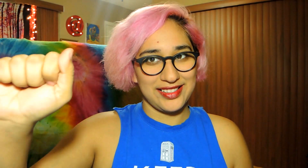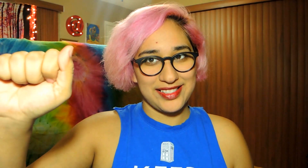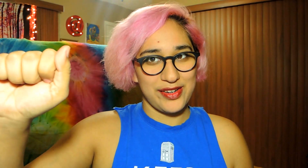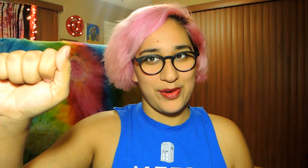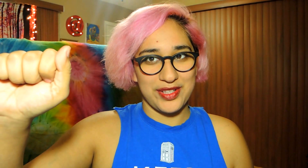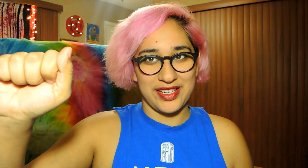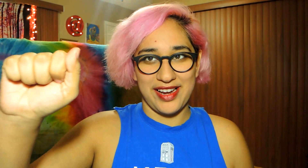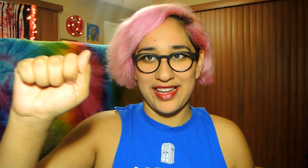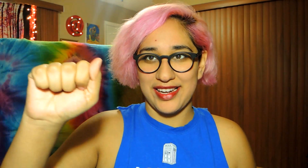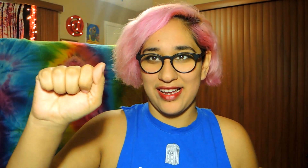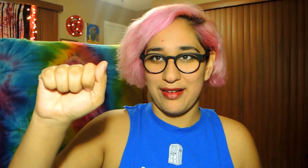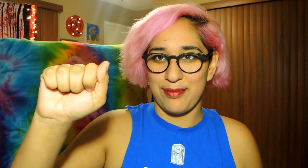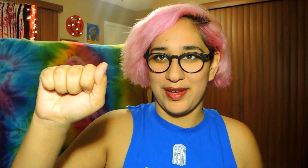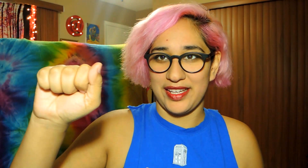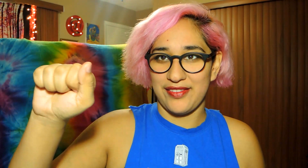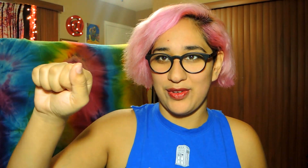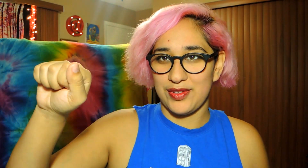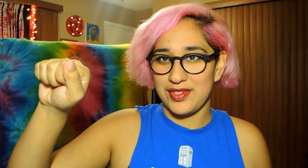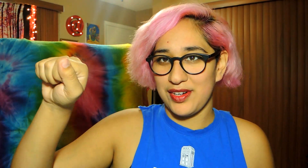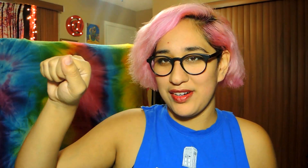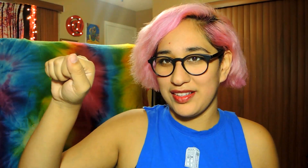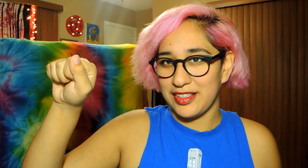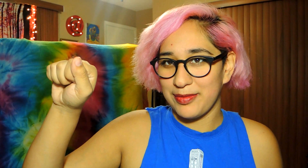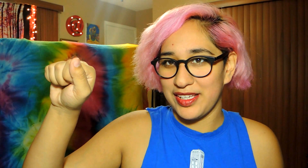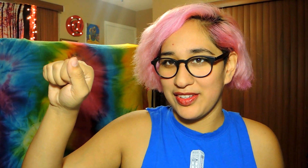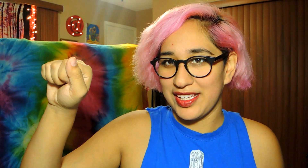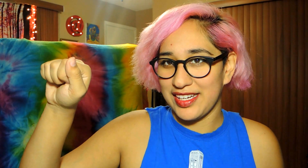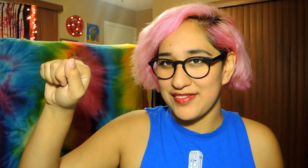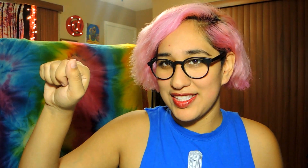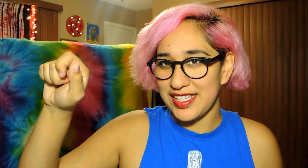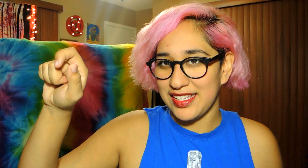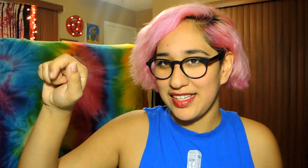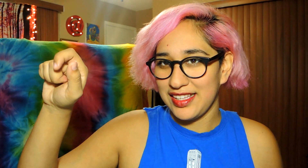looks like you're holding your hand up, but if you turn a little bit you can kind of see,